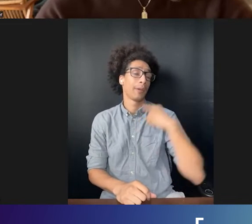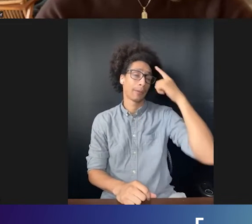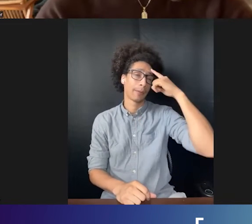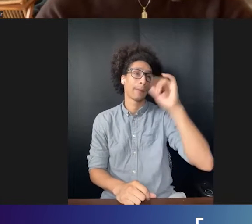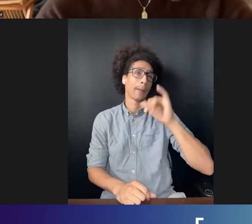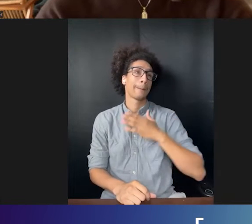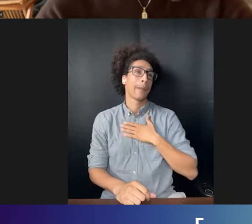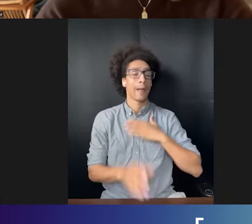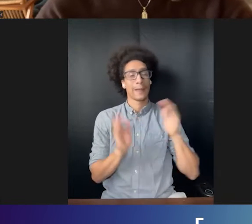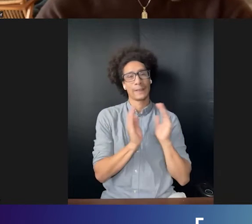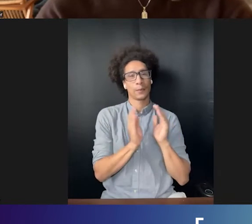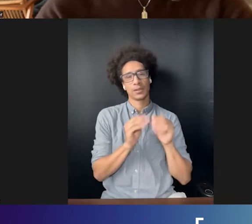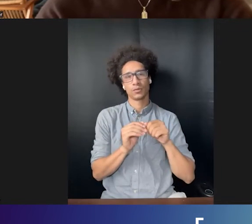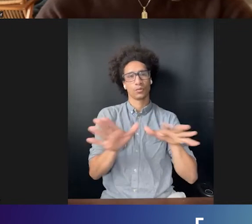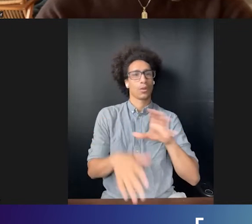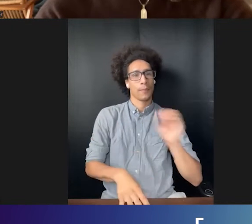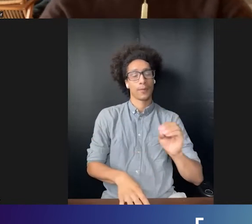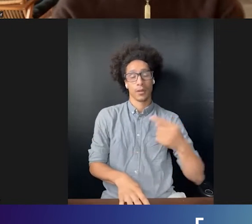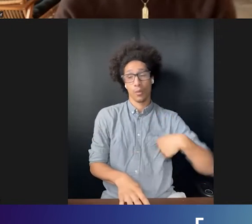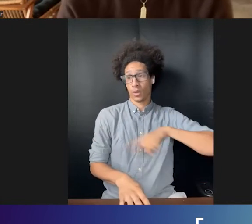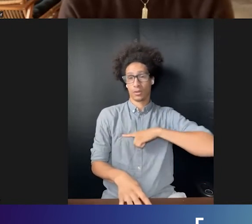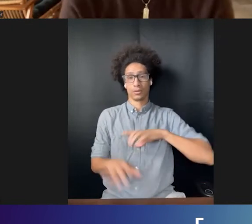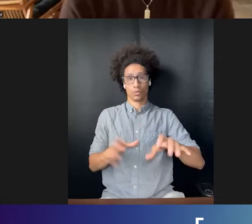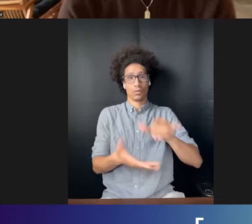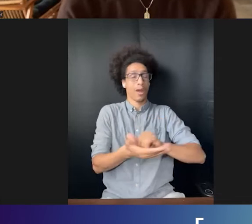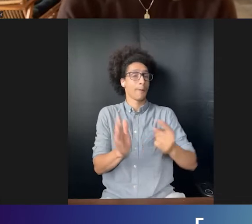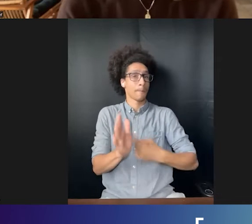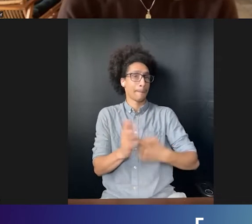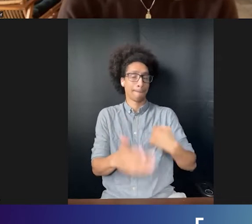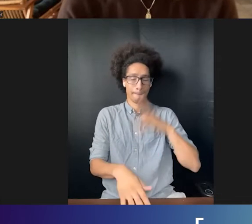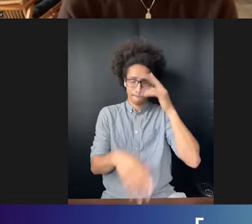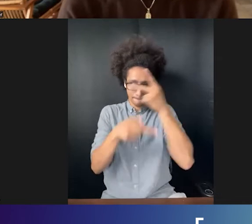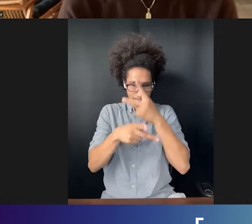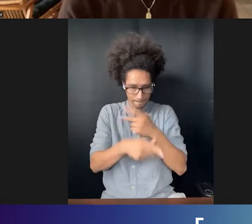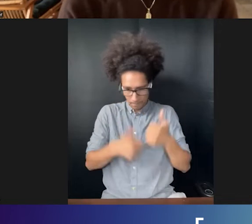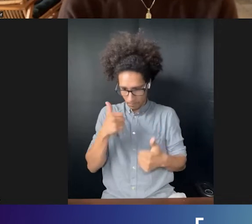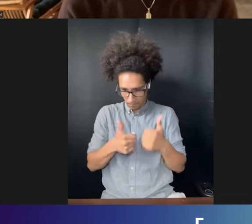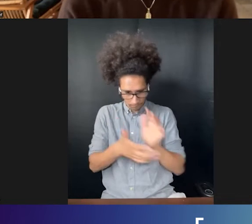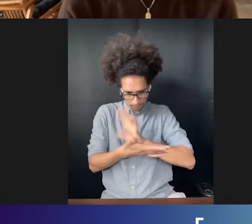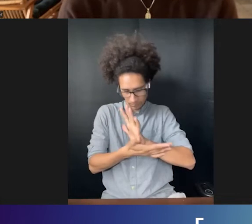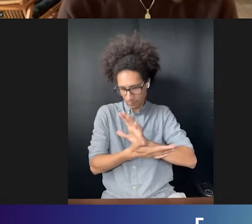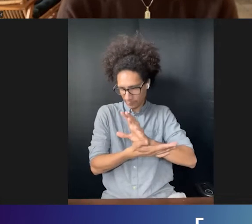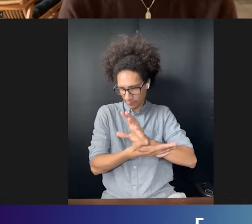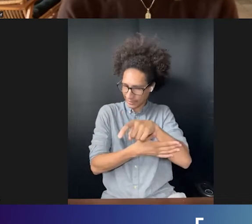company, like, we do that sometimes we'll we'll figure out which films need additional publicity help and we'll look at